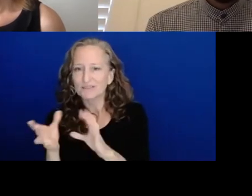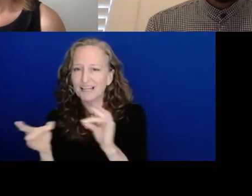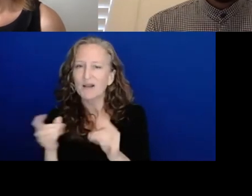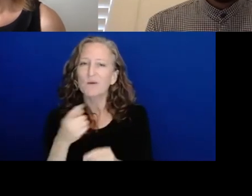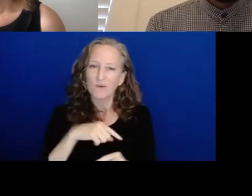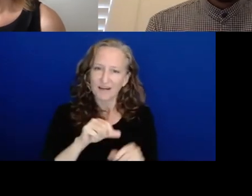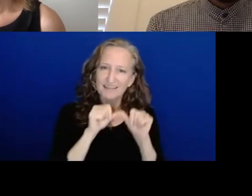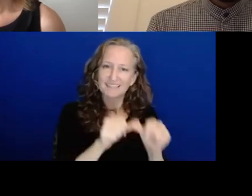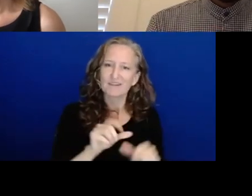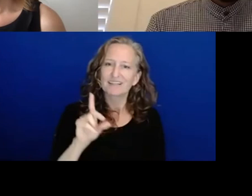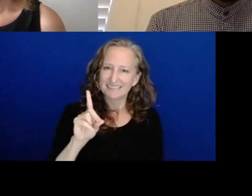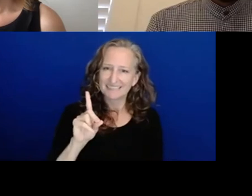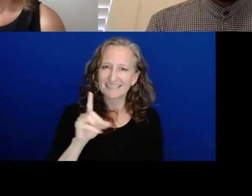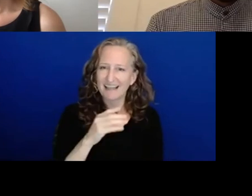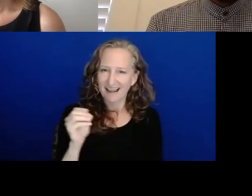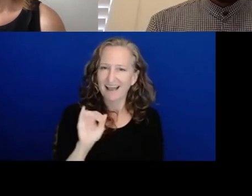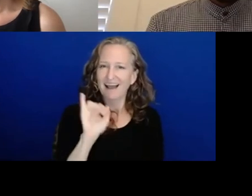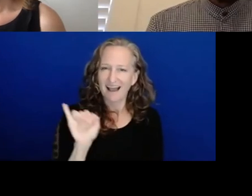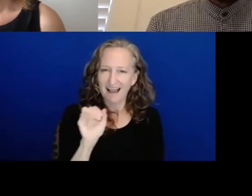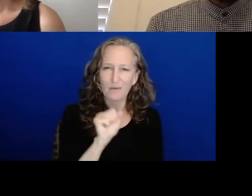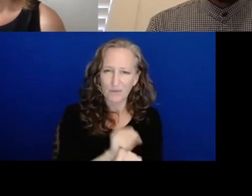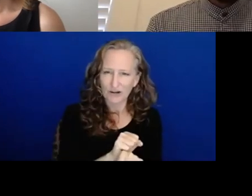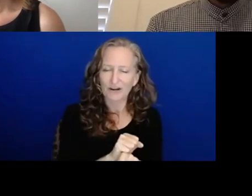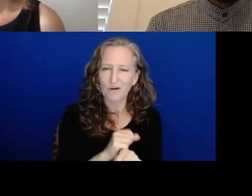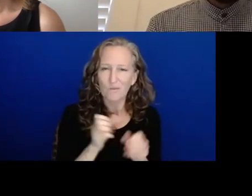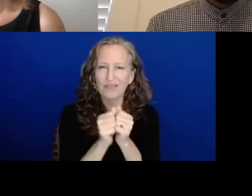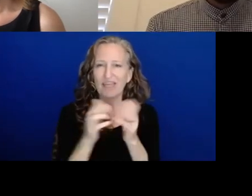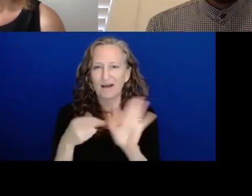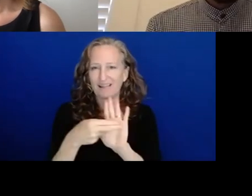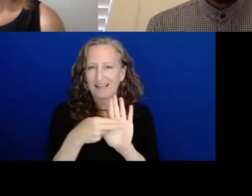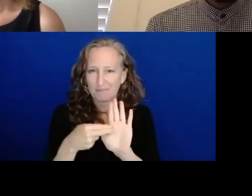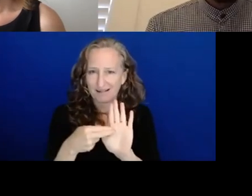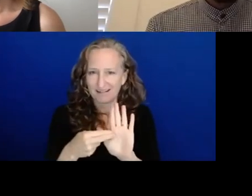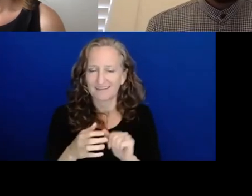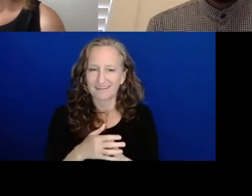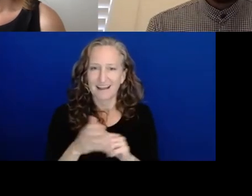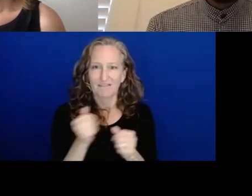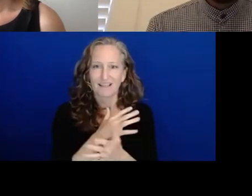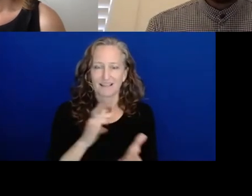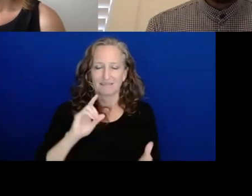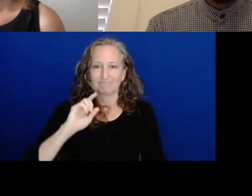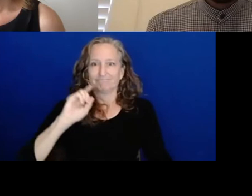I totally agree. It's like a quantum leap and everything is accelerated right now. The